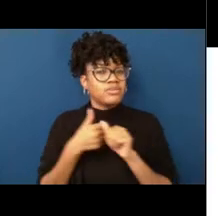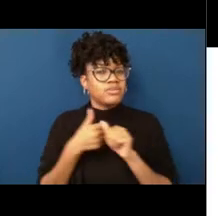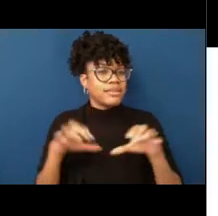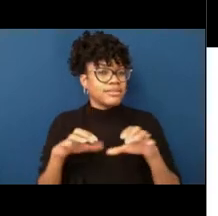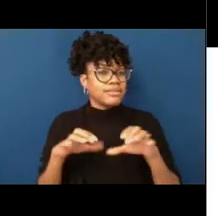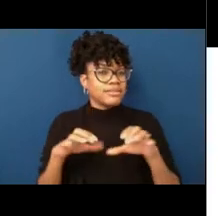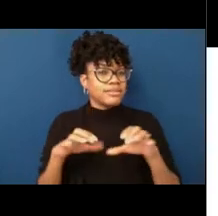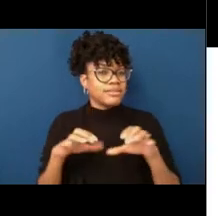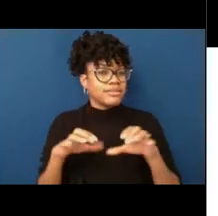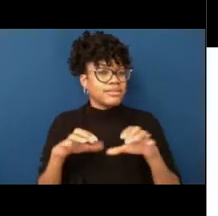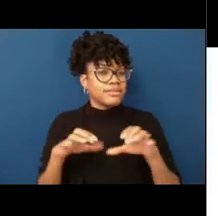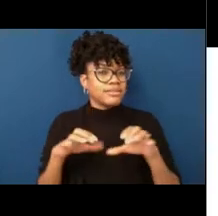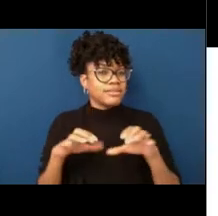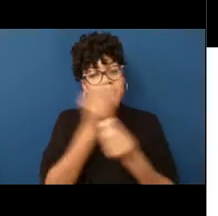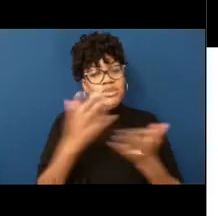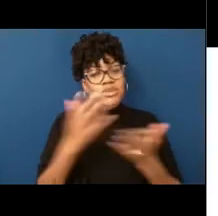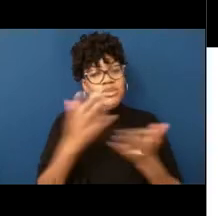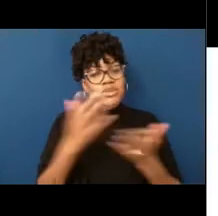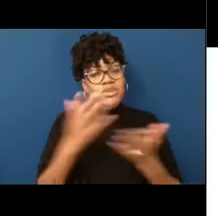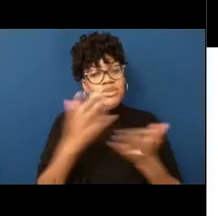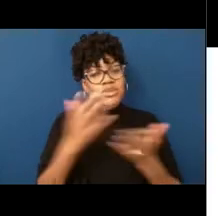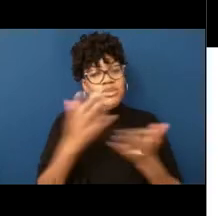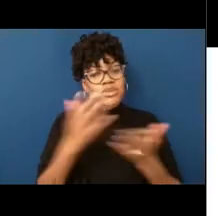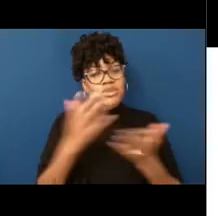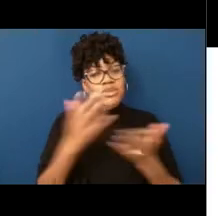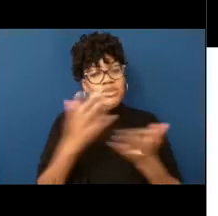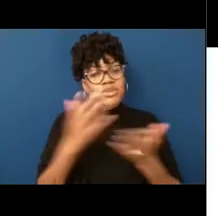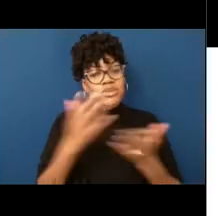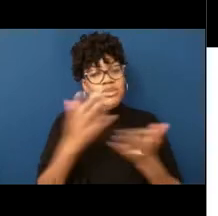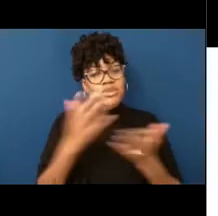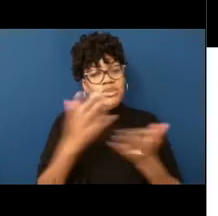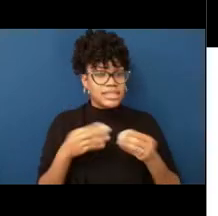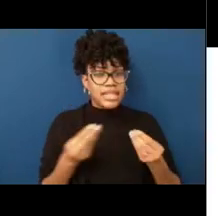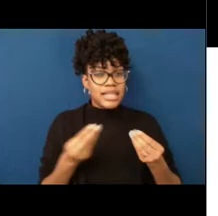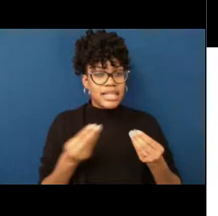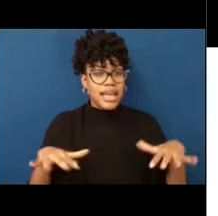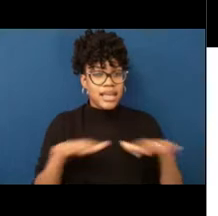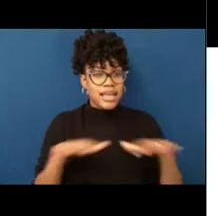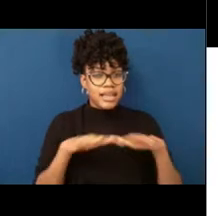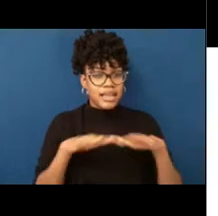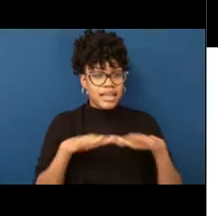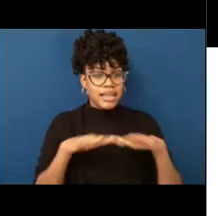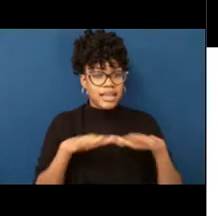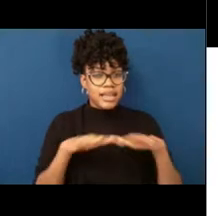from the traditional lands of Native communities who have substantial traditional knowledge to share with us.